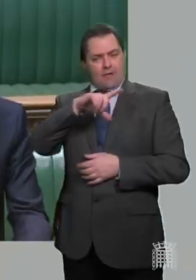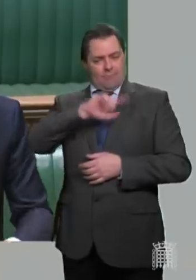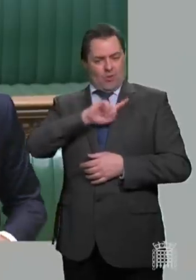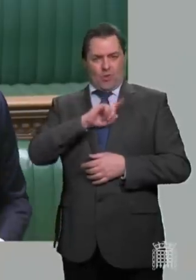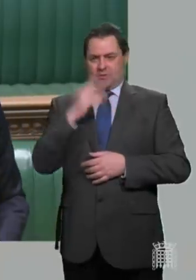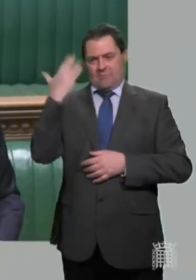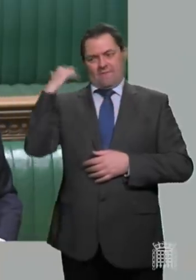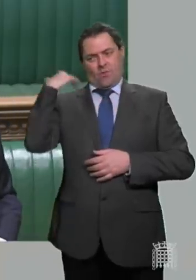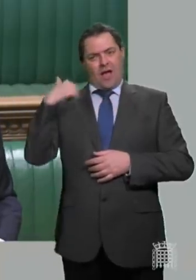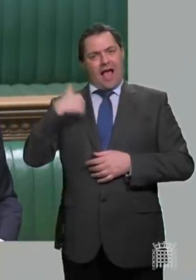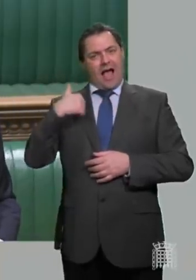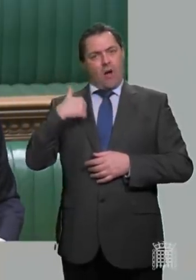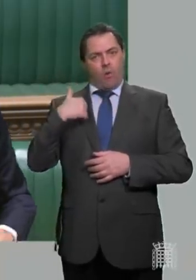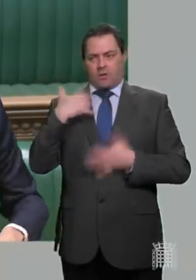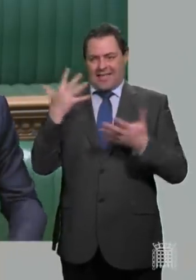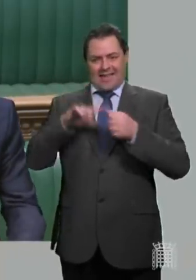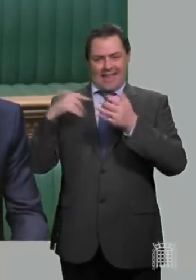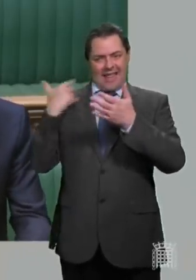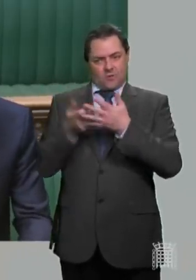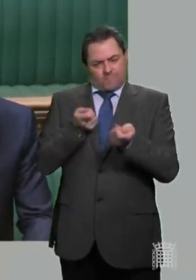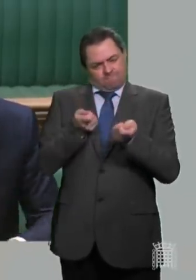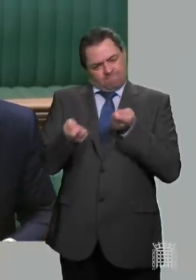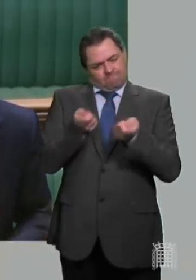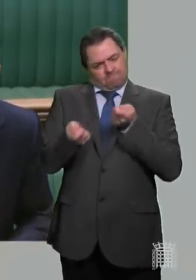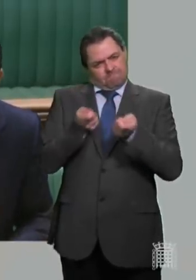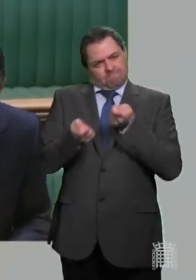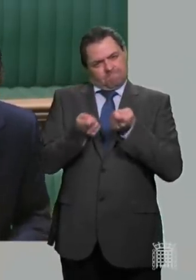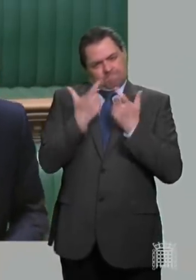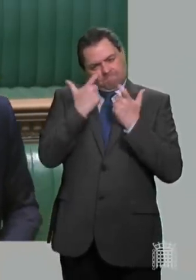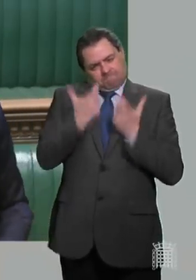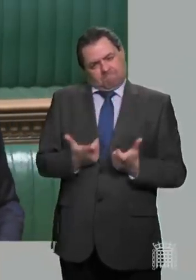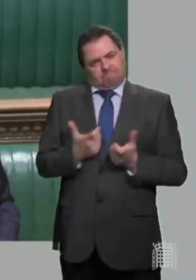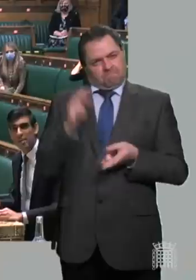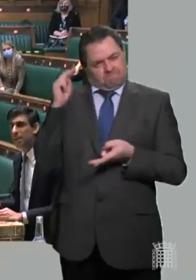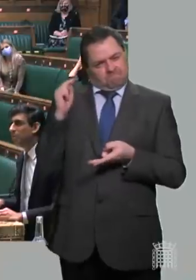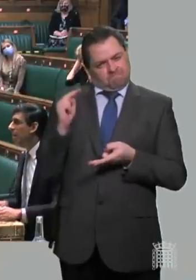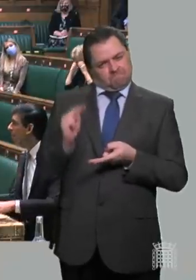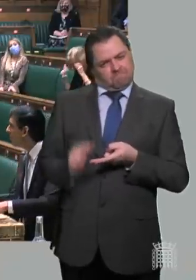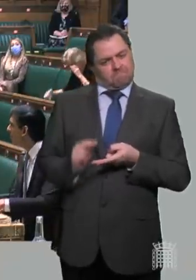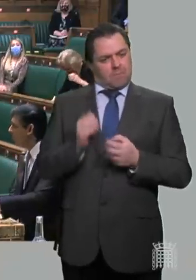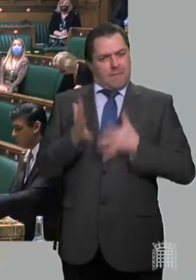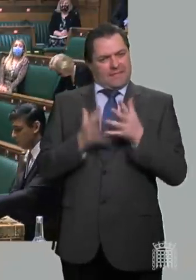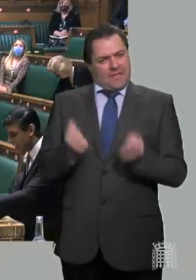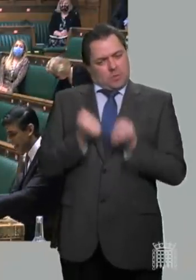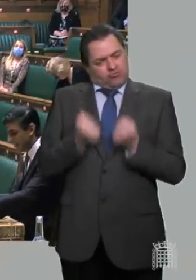is because 10 years of Conservative Governments painstakingly rebuilt our fiscal resilience.